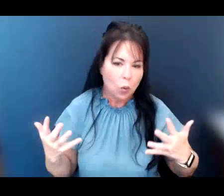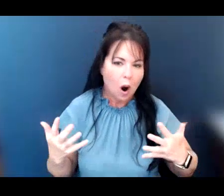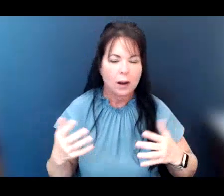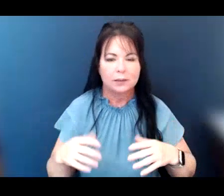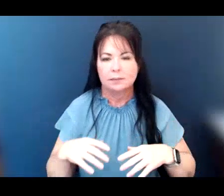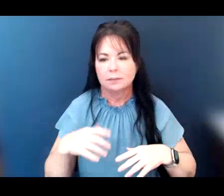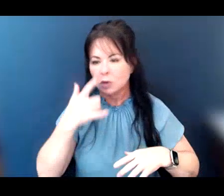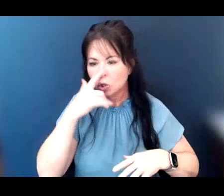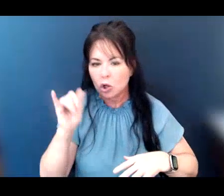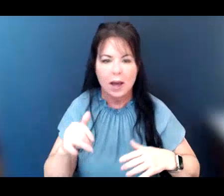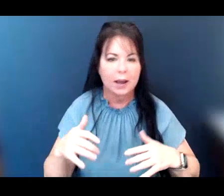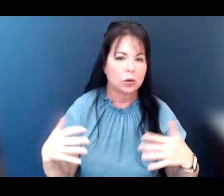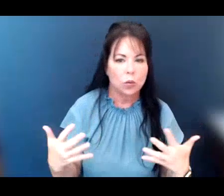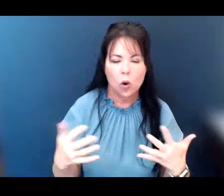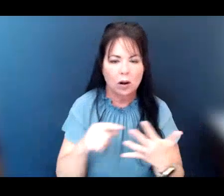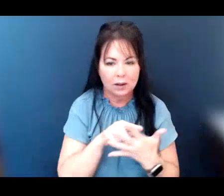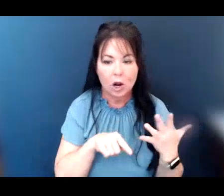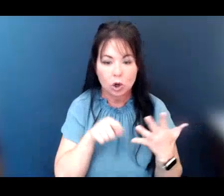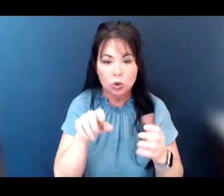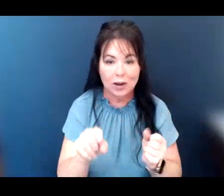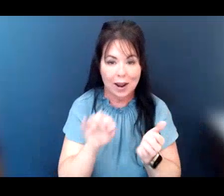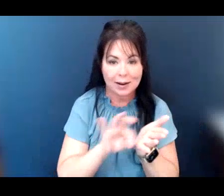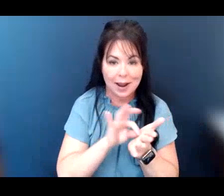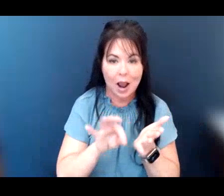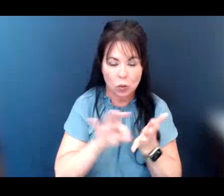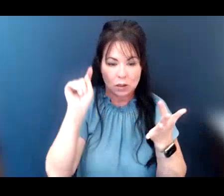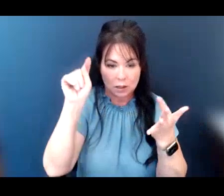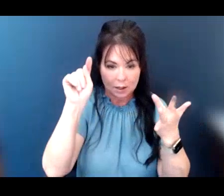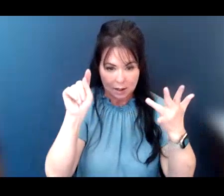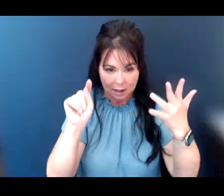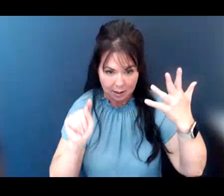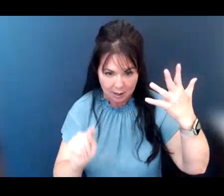You can, in theory, count those up and do some calculation by counting those up.